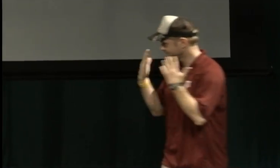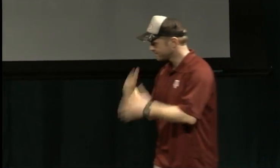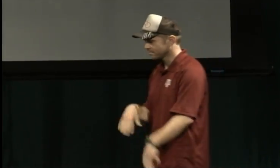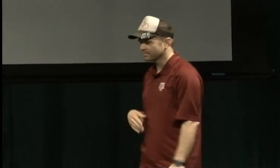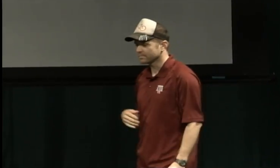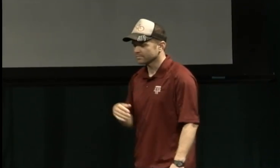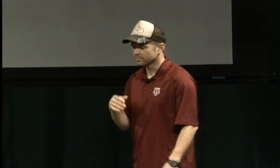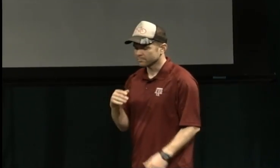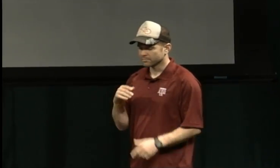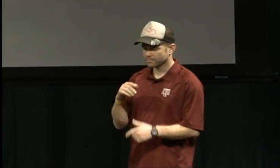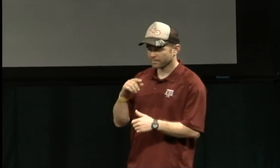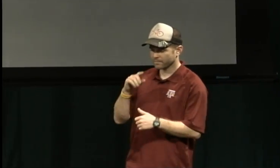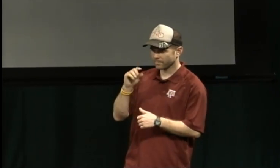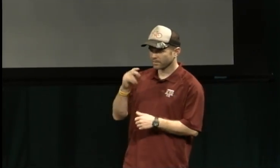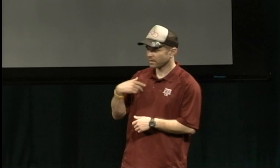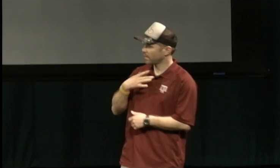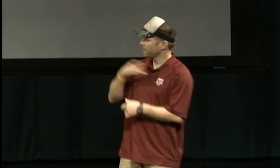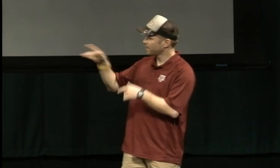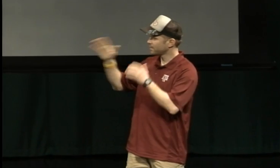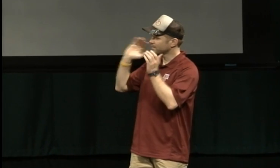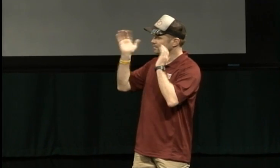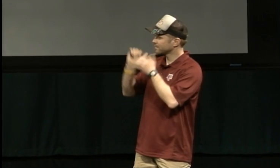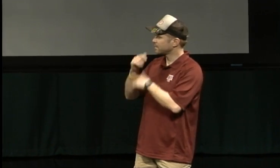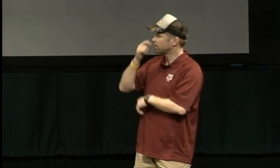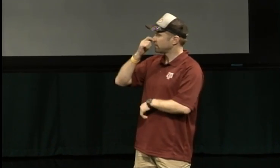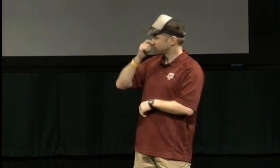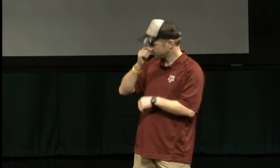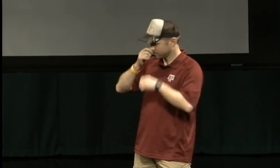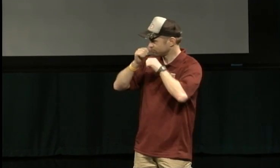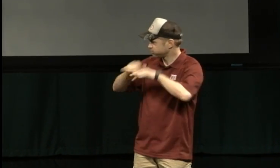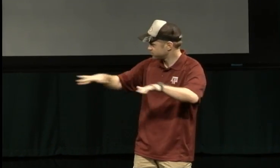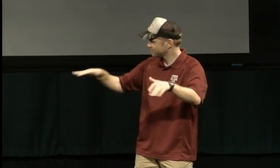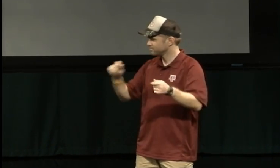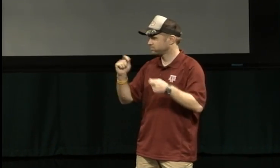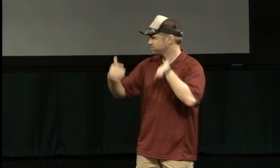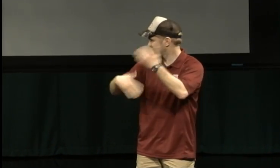Thank you for your presentation. It was inspiring.